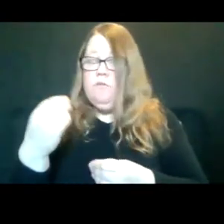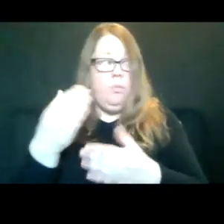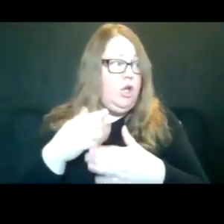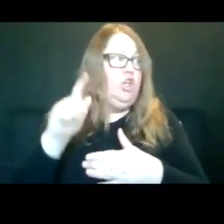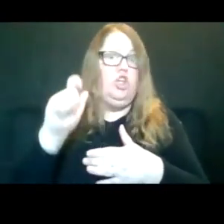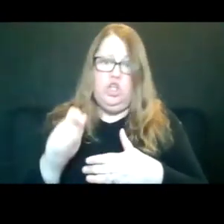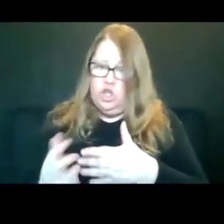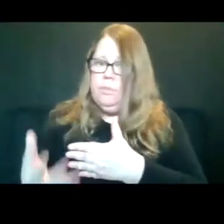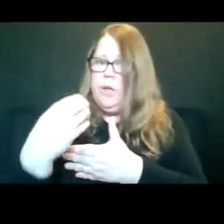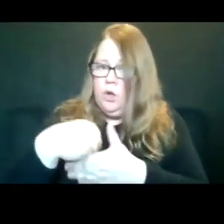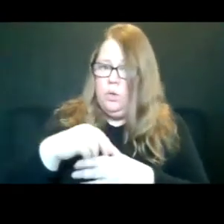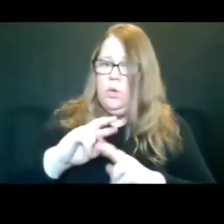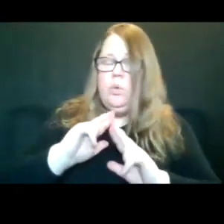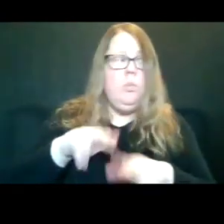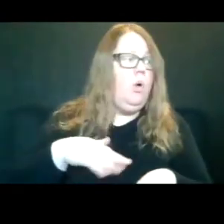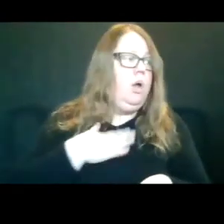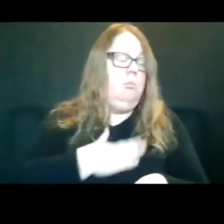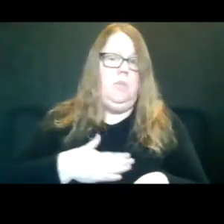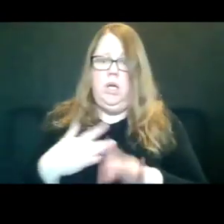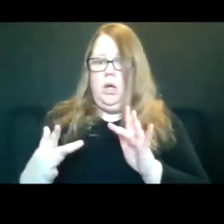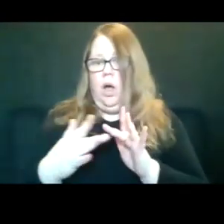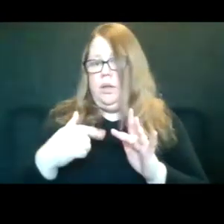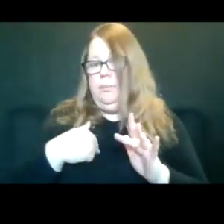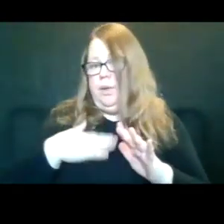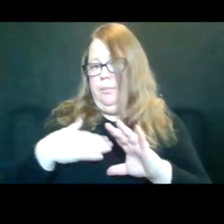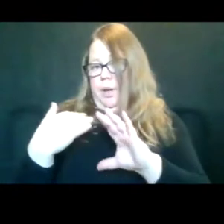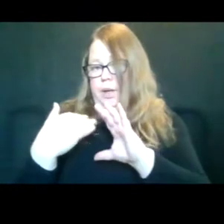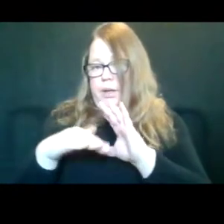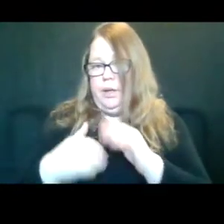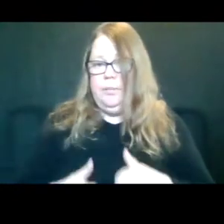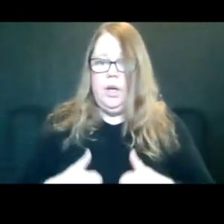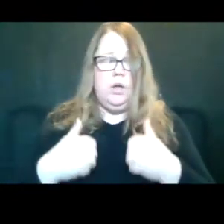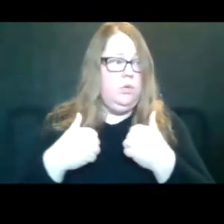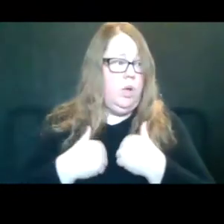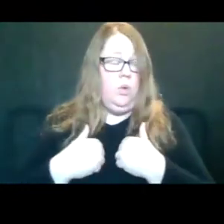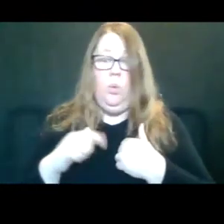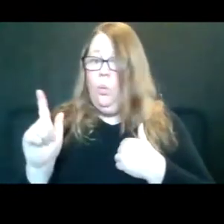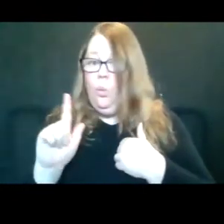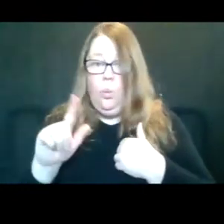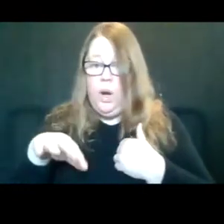you think should be included, please contact me at my email address. My email is on the